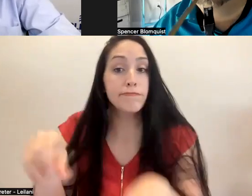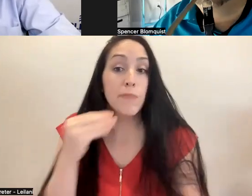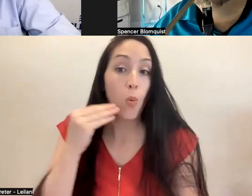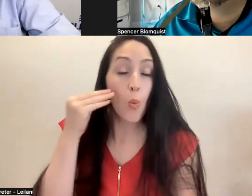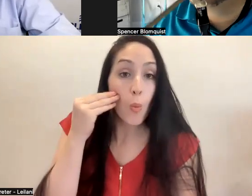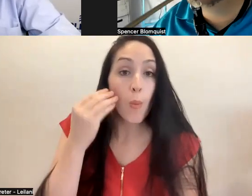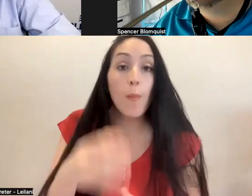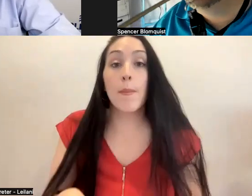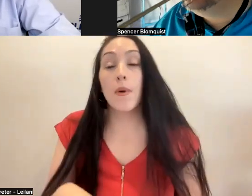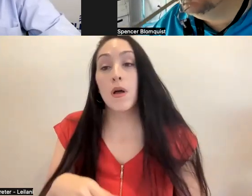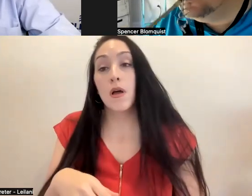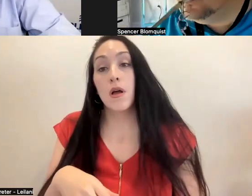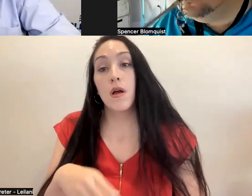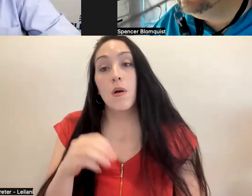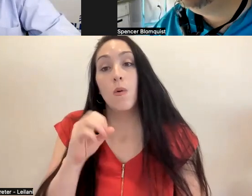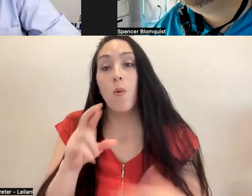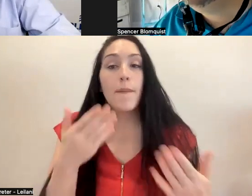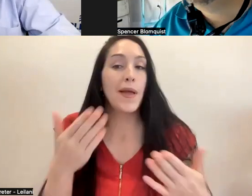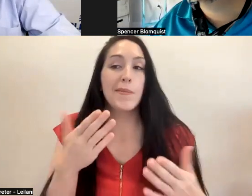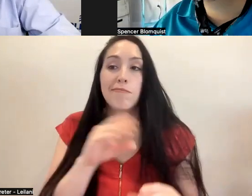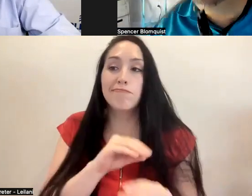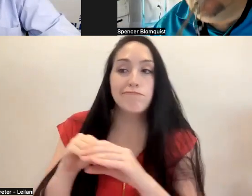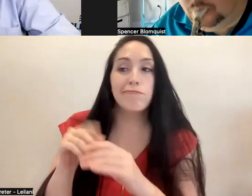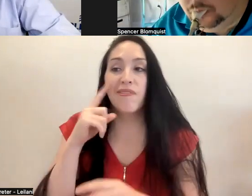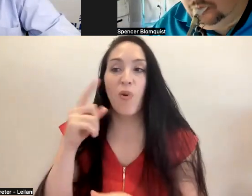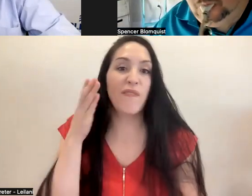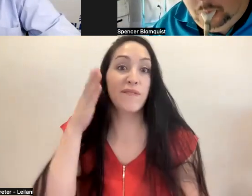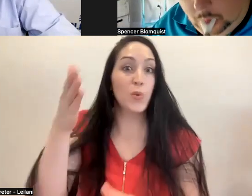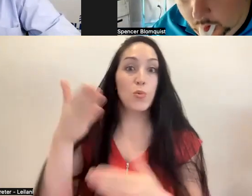for whatever the future may hold, and not really have a an idea of a financial plan.